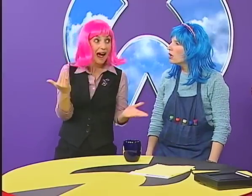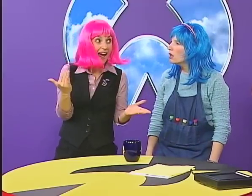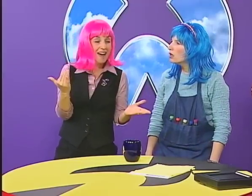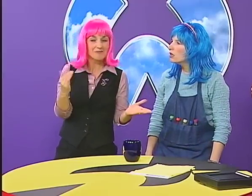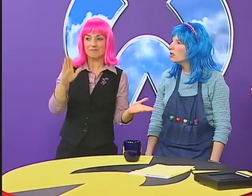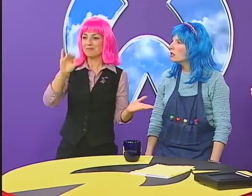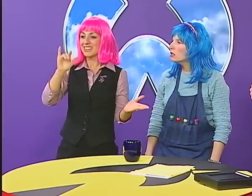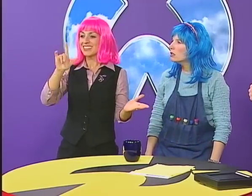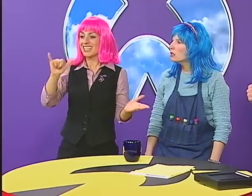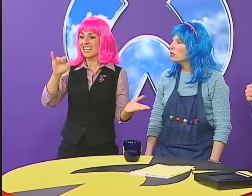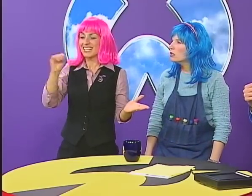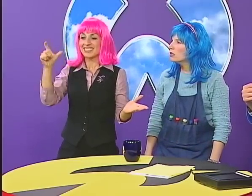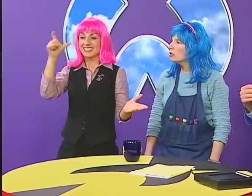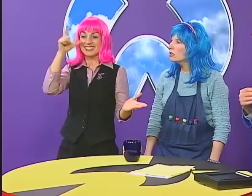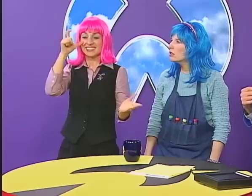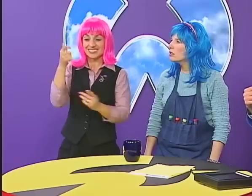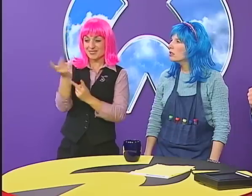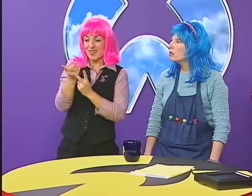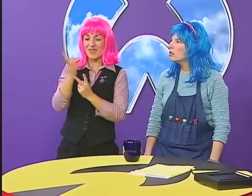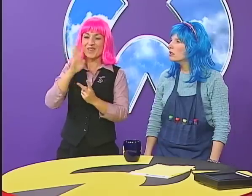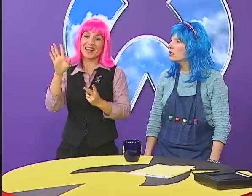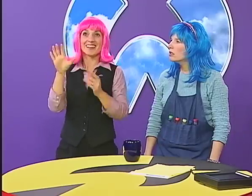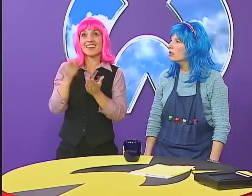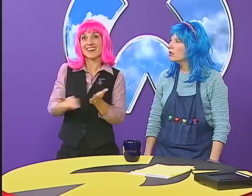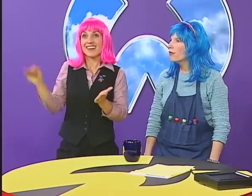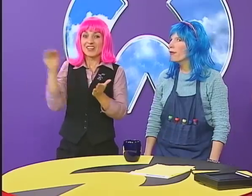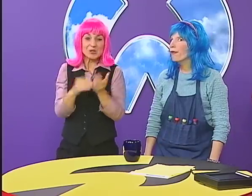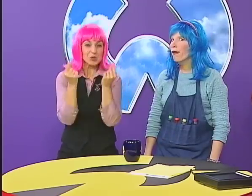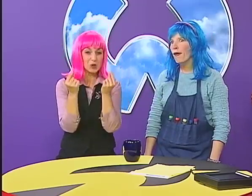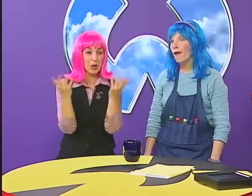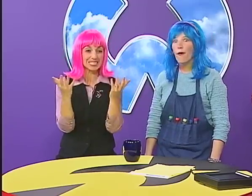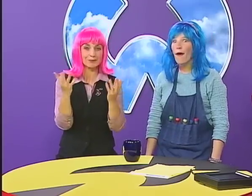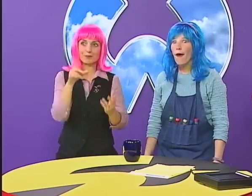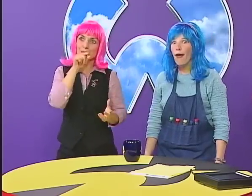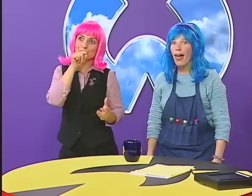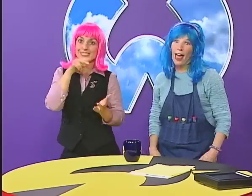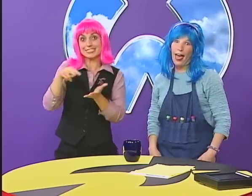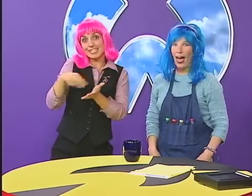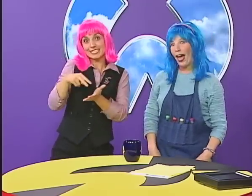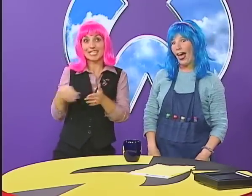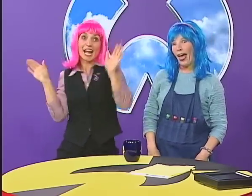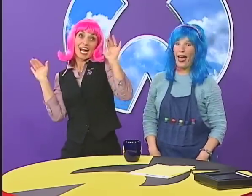AND DO YOU KNOW WHY? BECAUSE BILLY AND EDWIN BOTH ARE GOING TO DO THEIR LITTLE BIRD DANCE ALL WEEK.